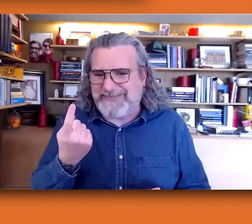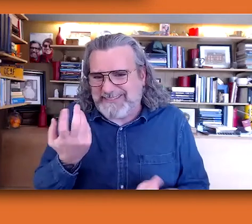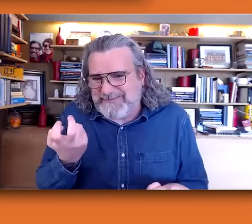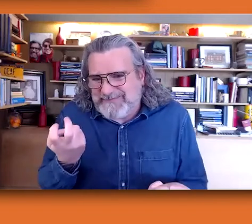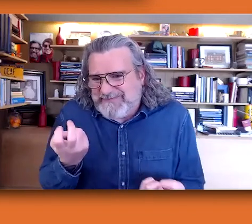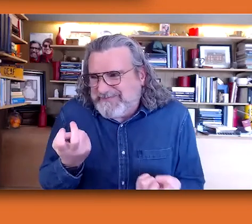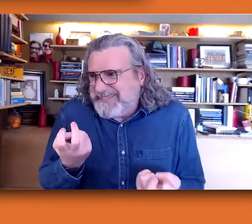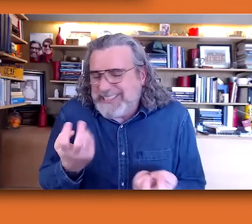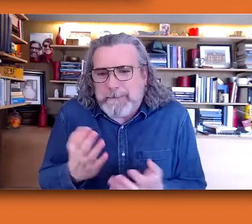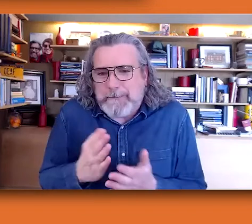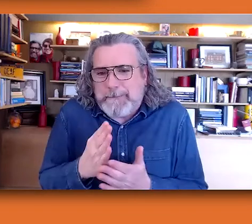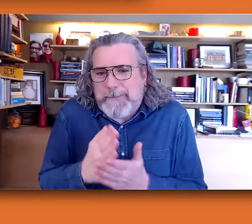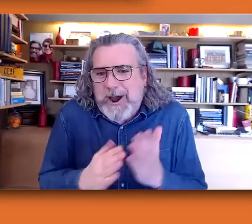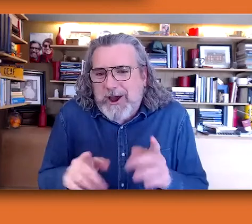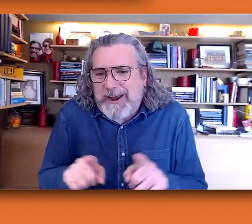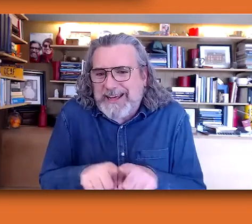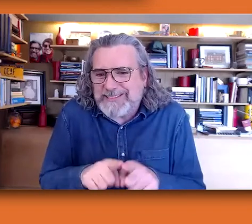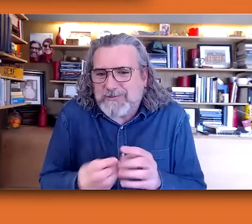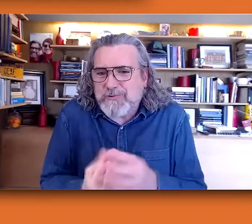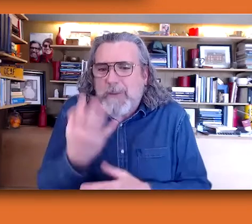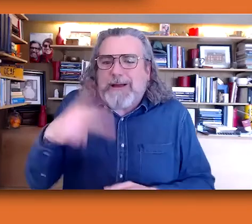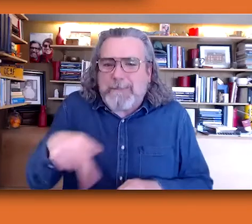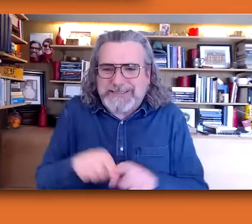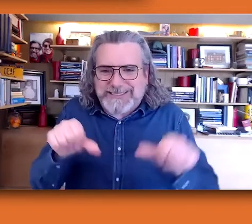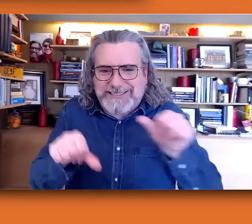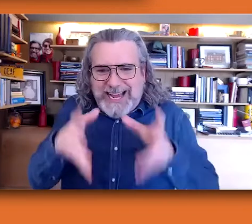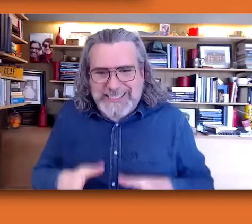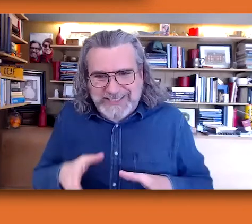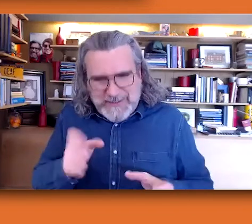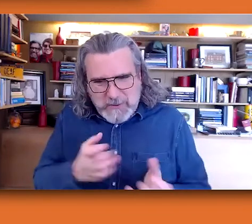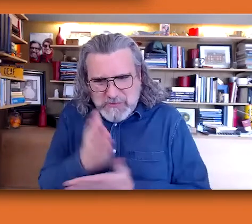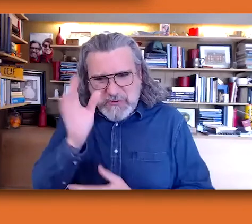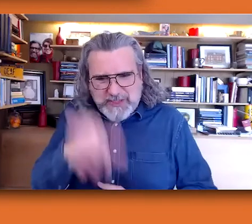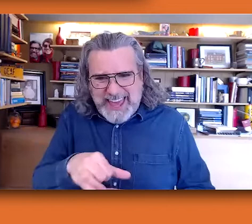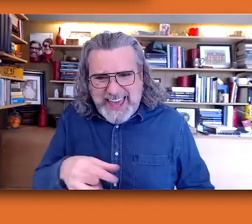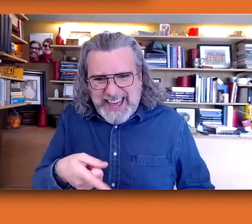and there's no real way around it. Part of that is just growing up as a scientist